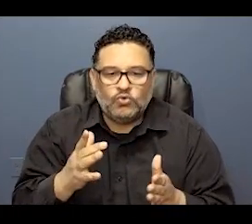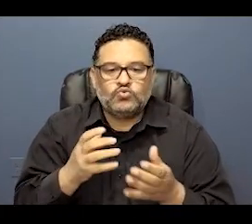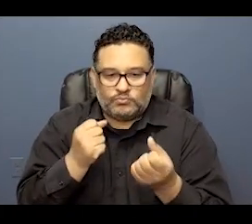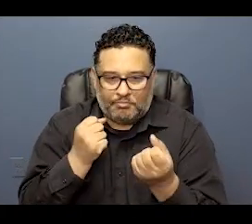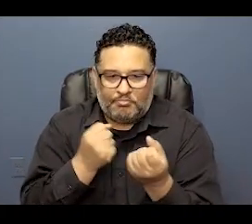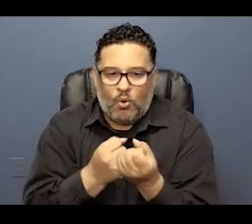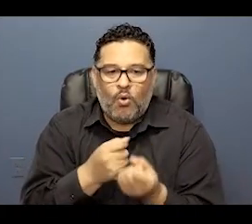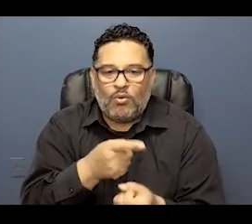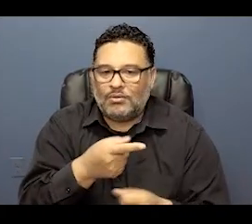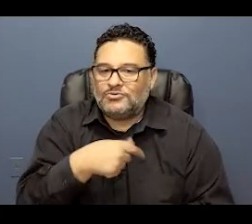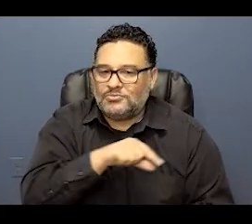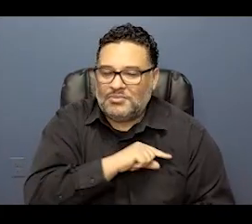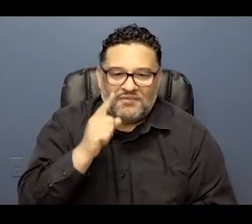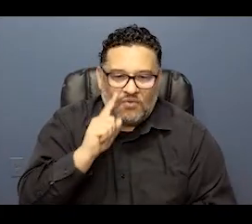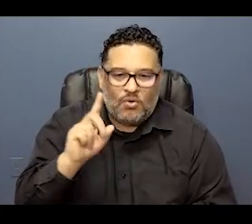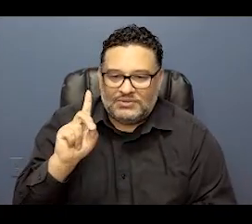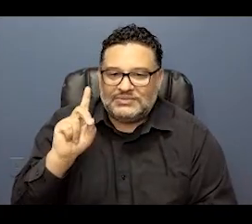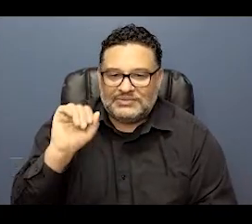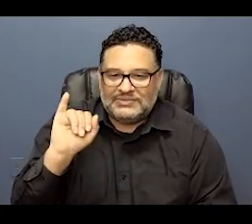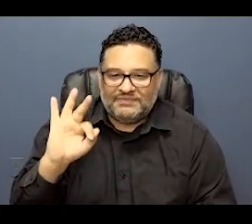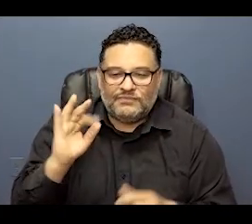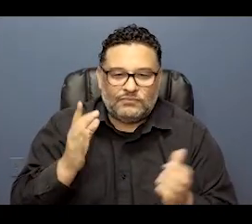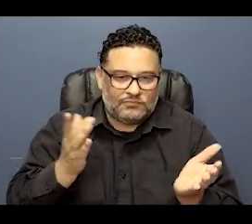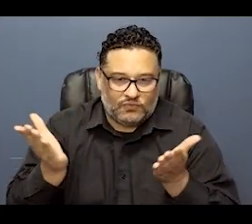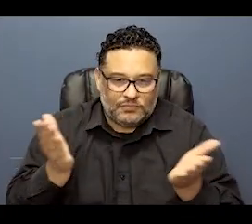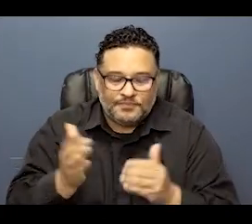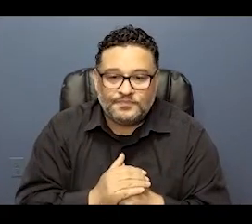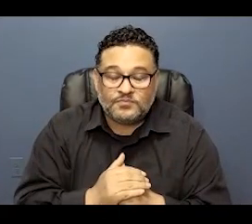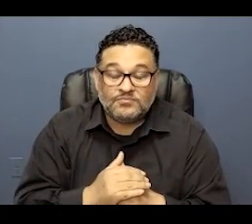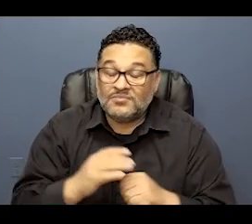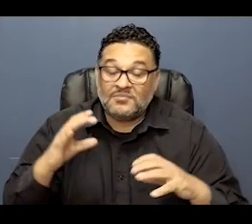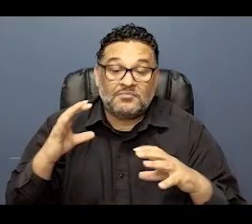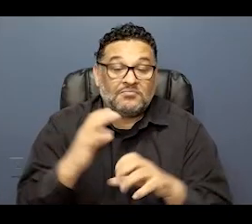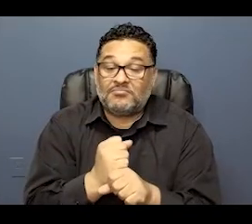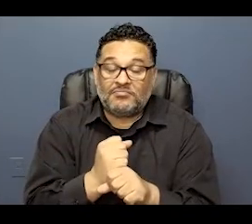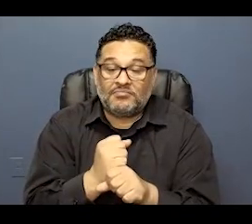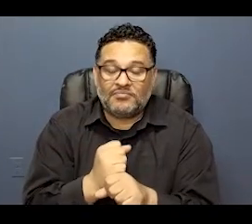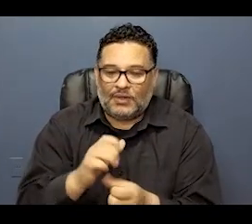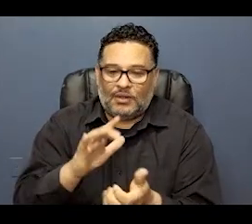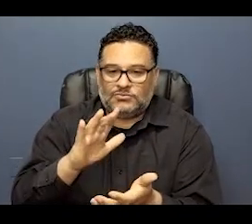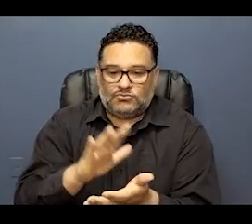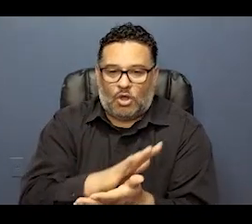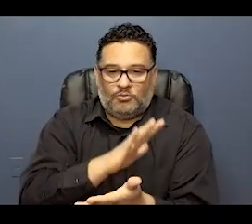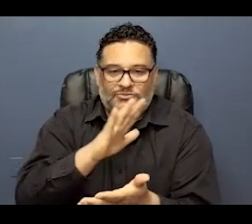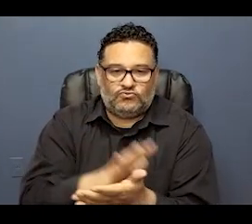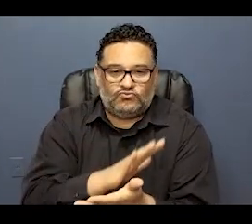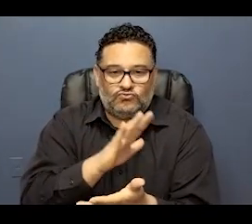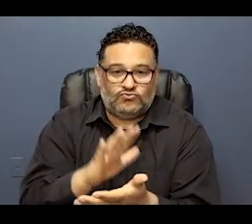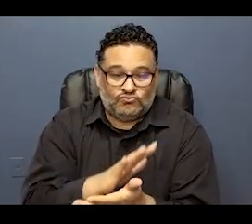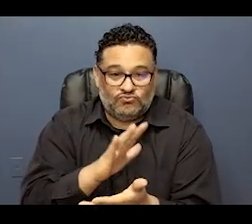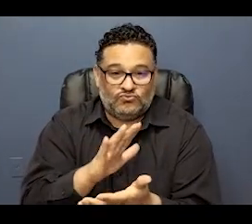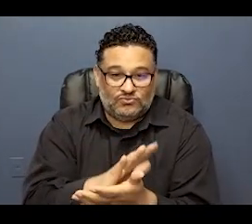for DIF services. In short, documented observations must come from someone with